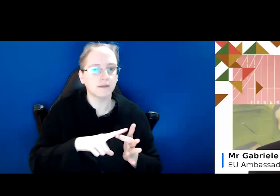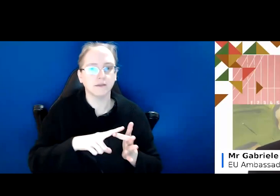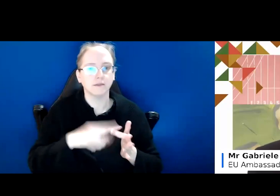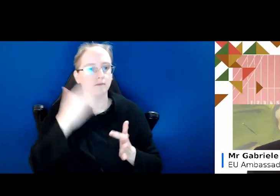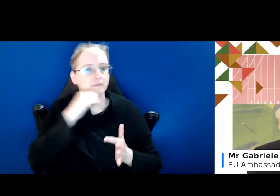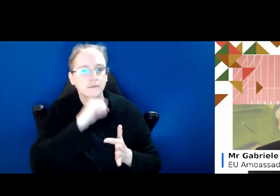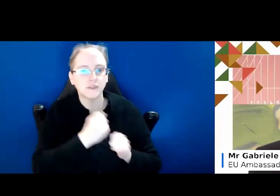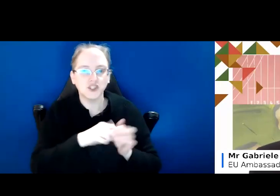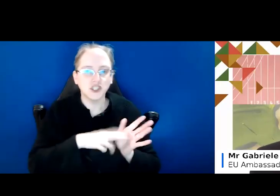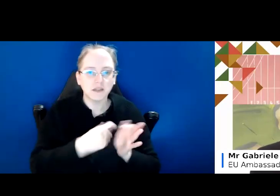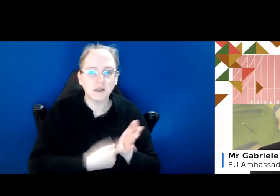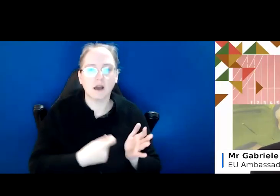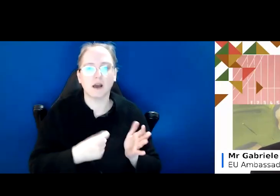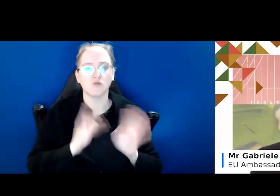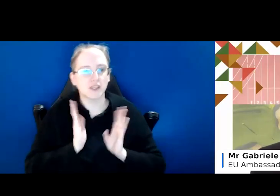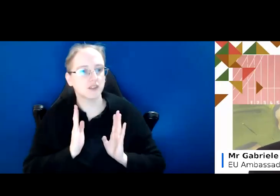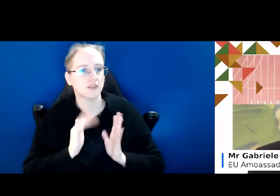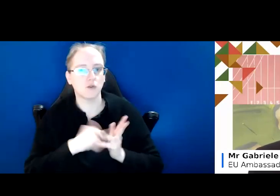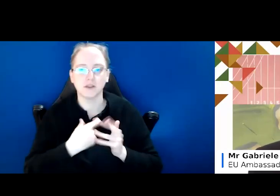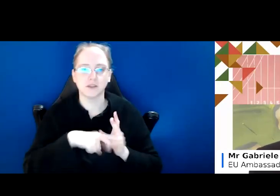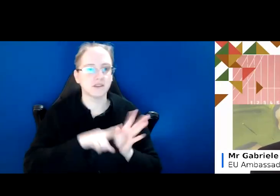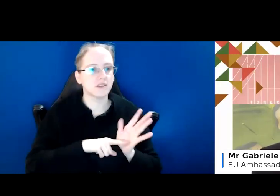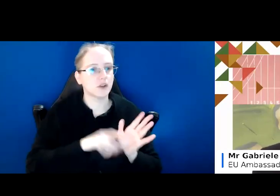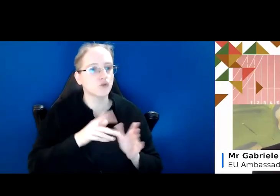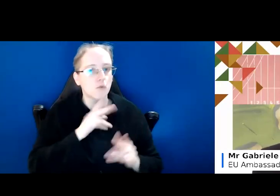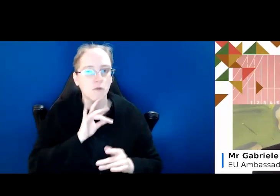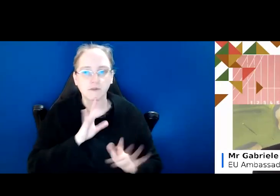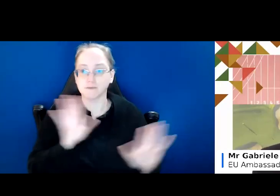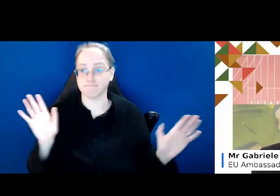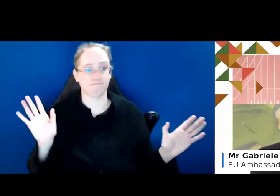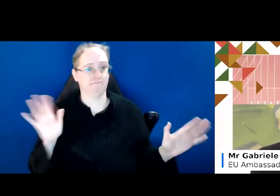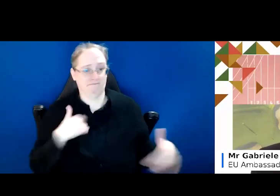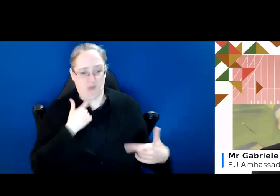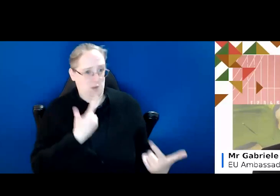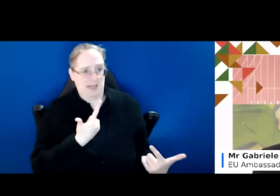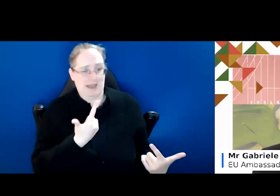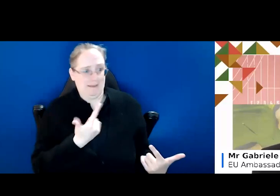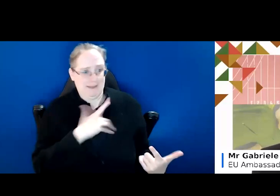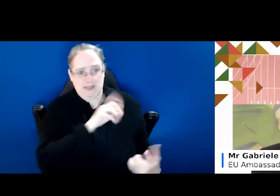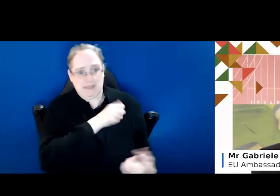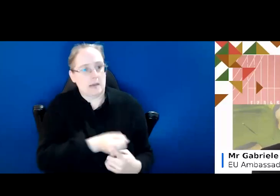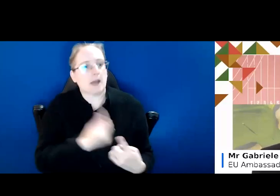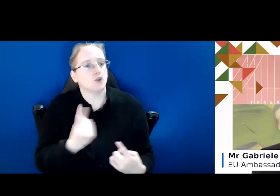Play no concrete role in which team won the World Cup. Instead, sport